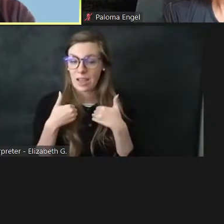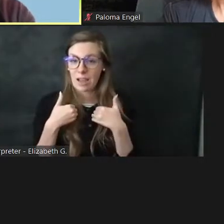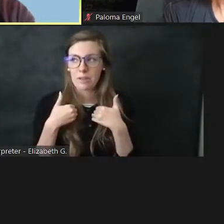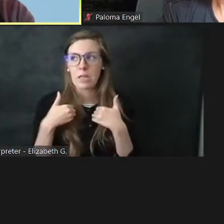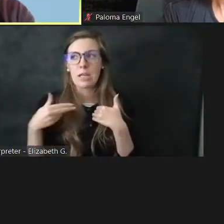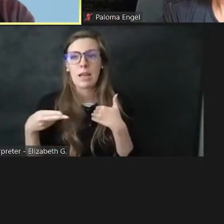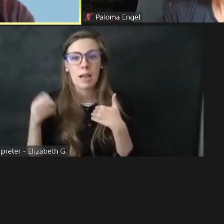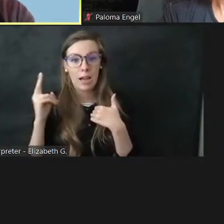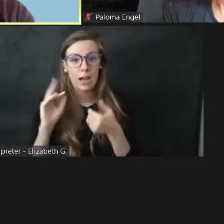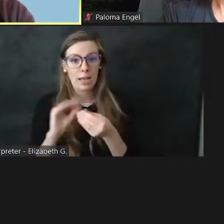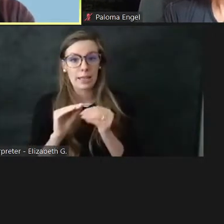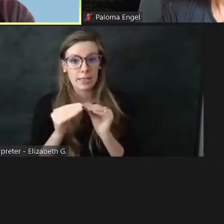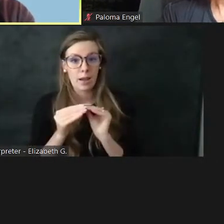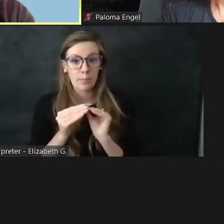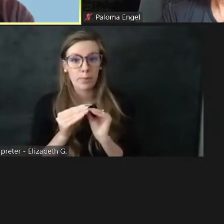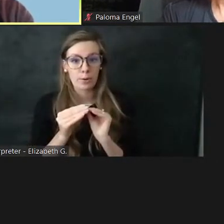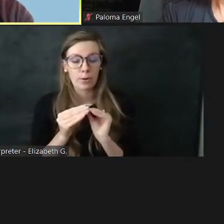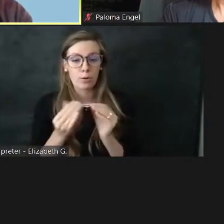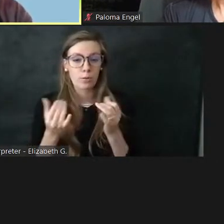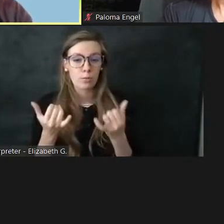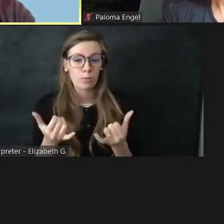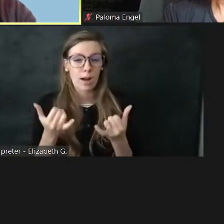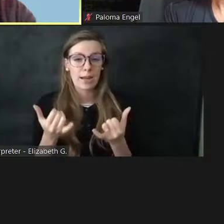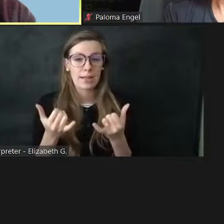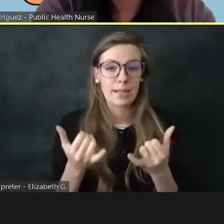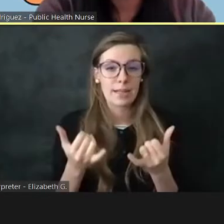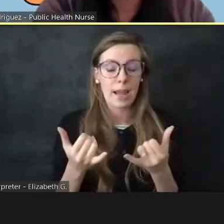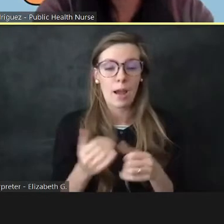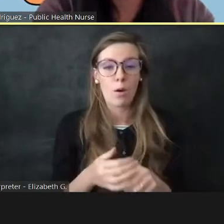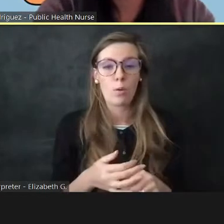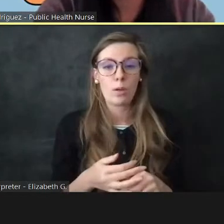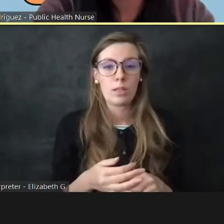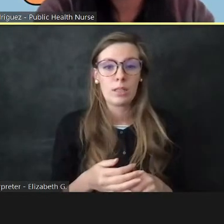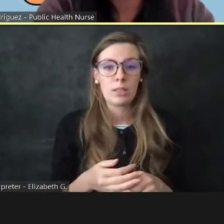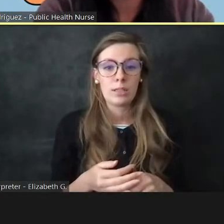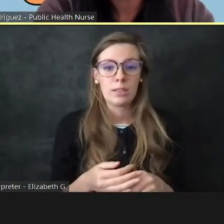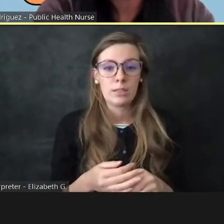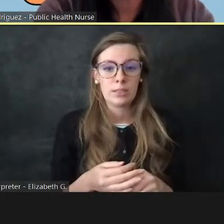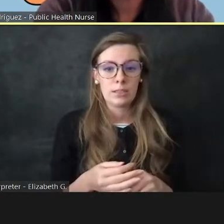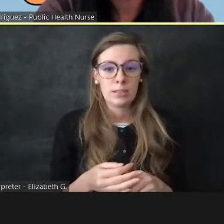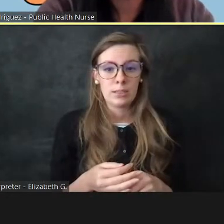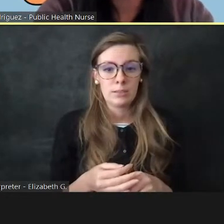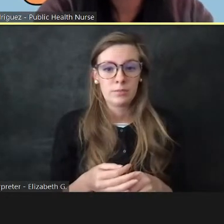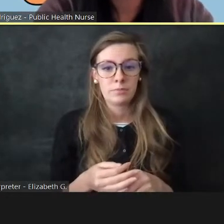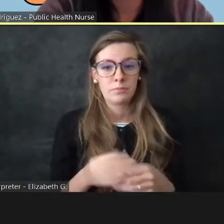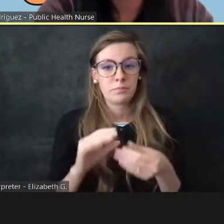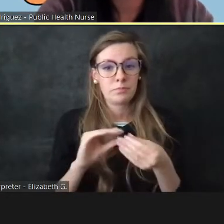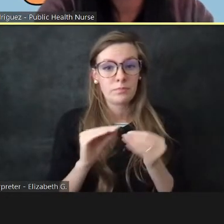circulating and the number of cases versus